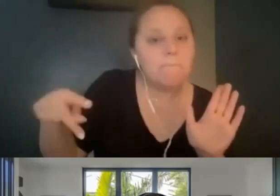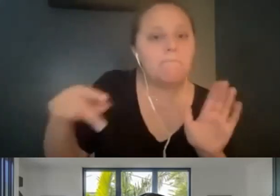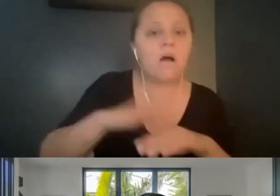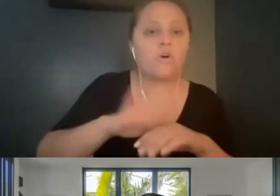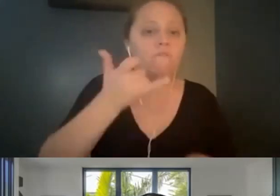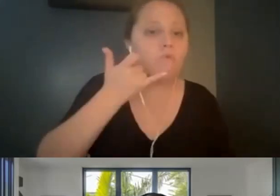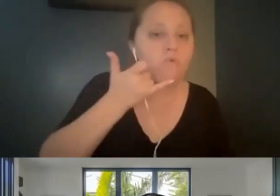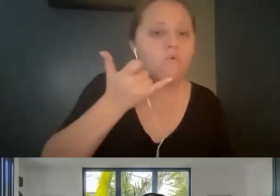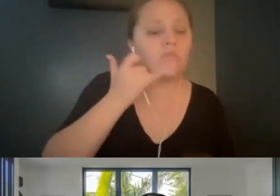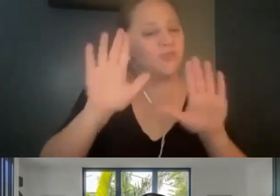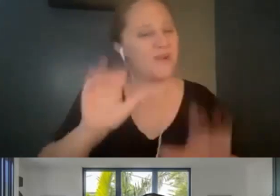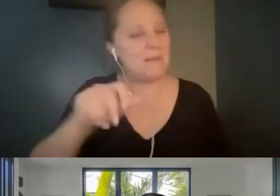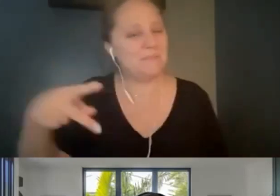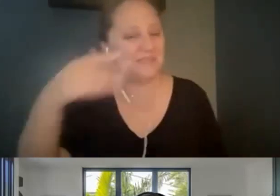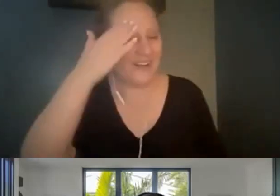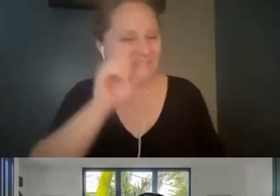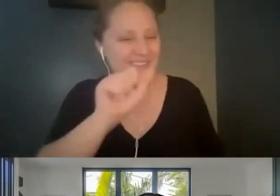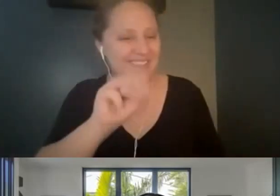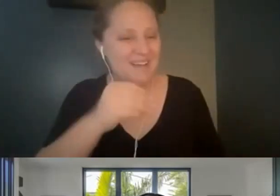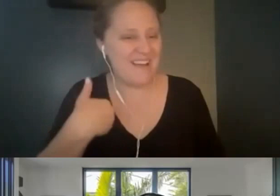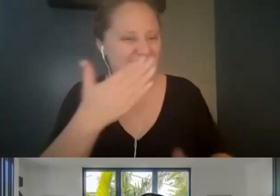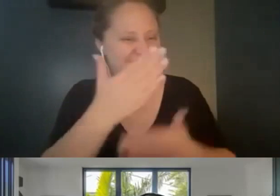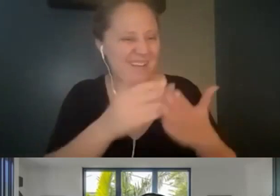apps, I know Sam's got some great apps to share I'm sure too